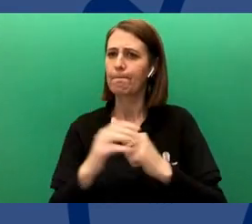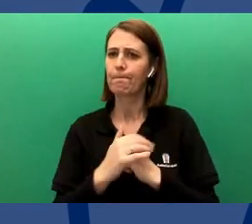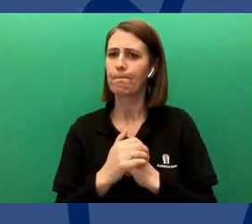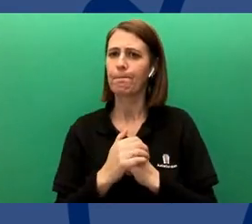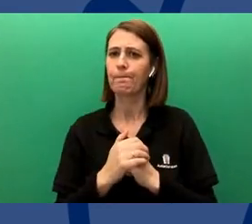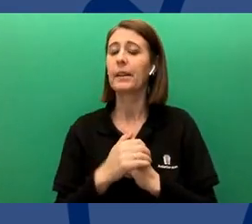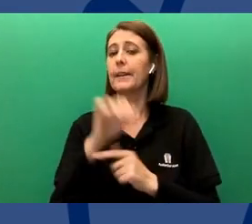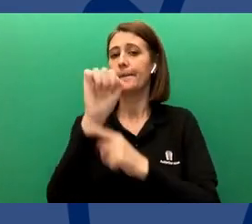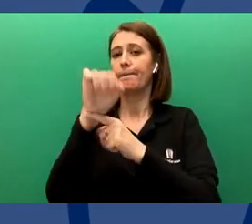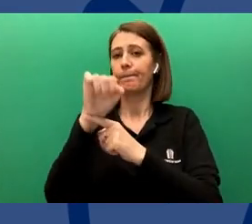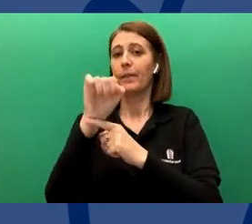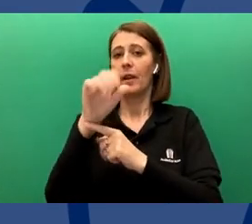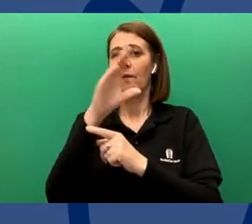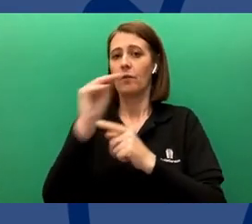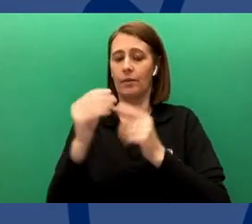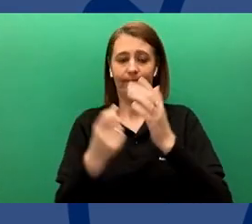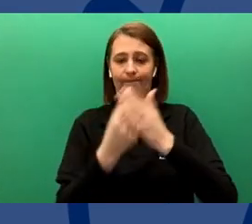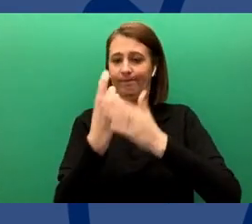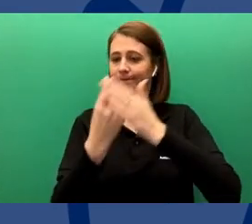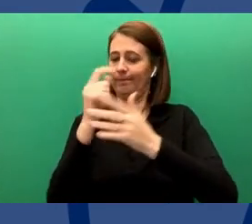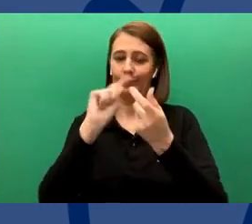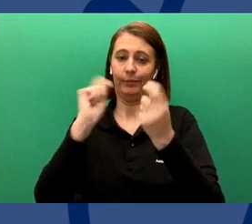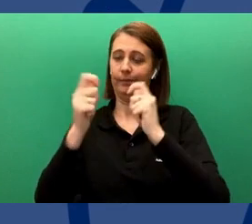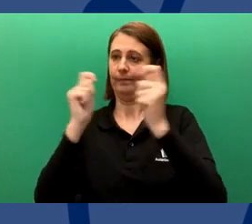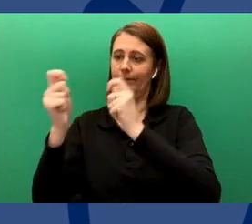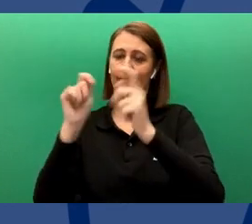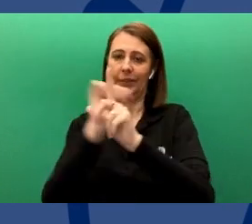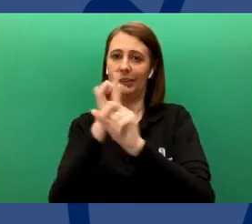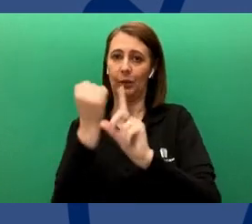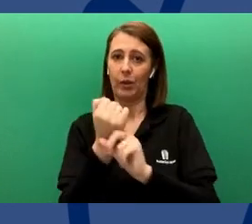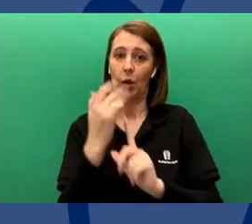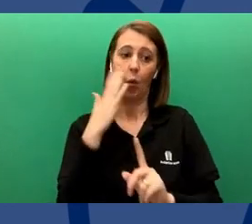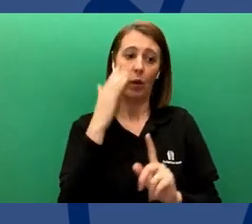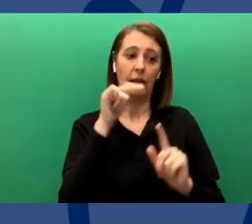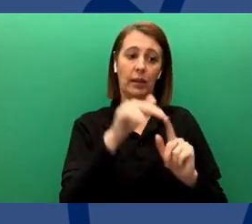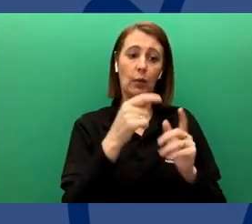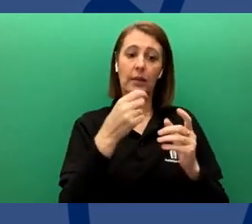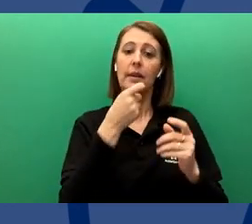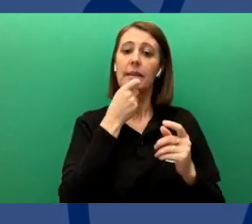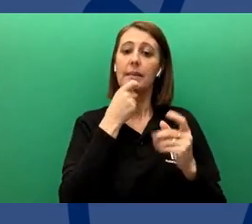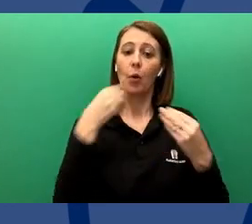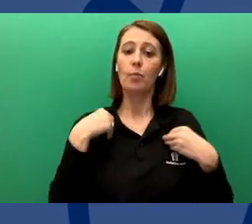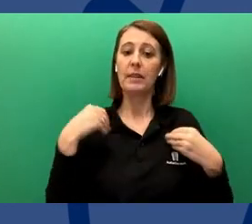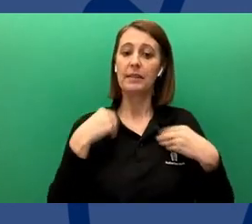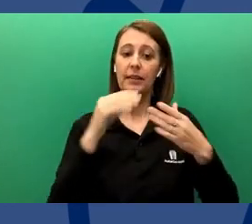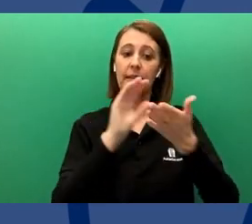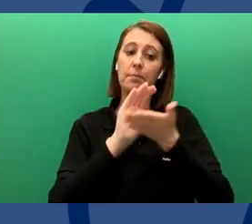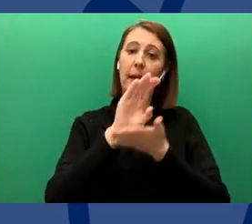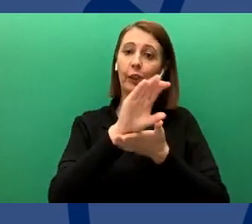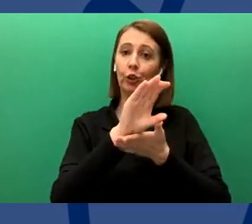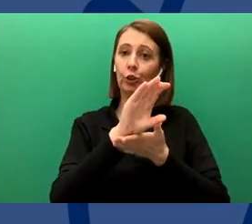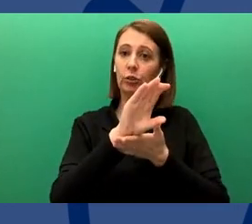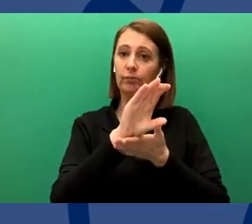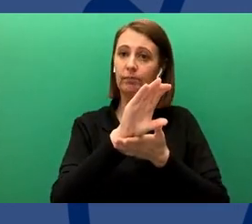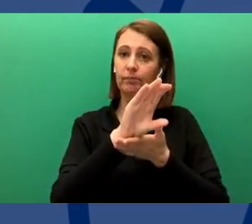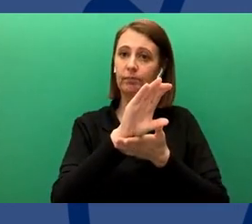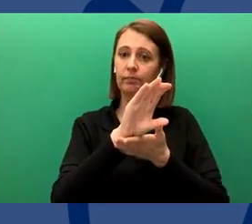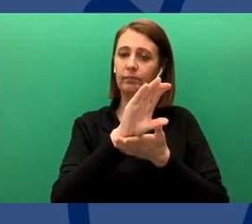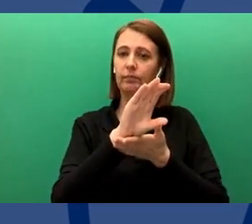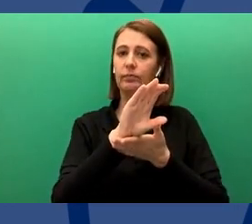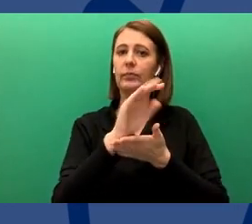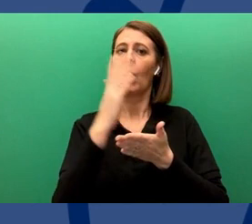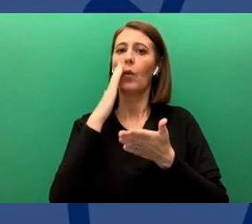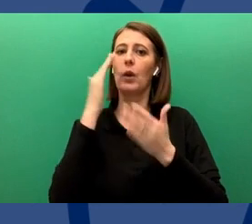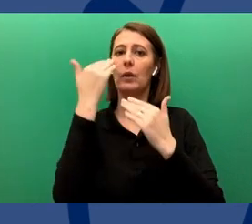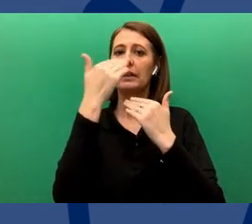When this was a small business‑type package, when it was limited to firms below 50 million,